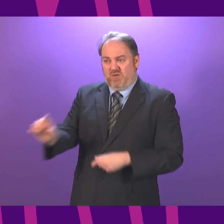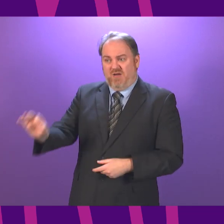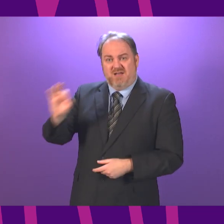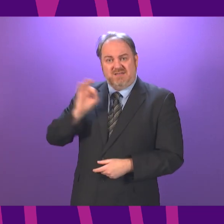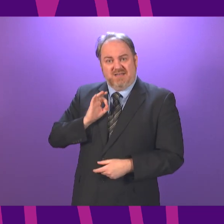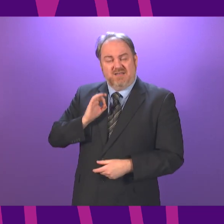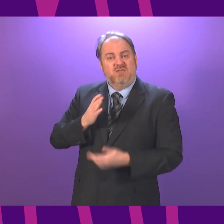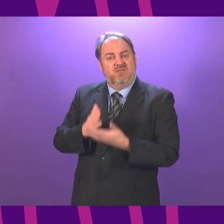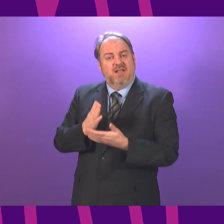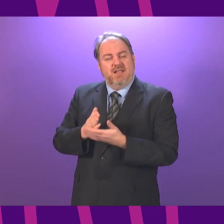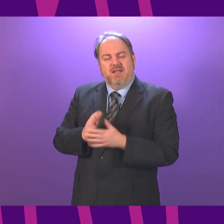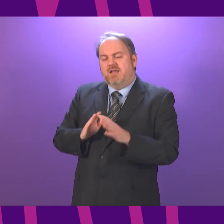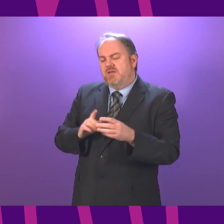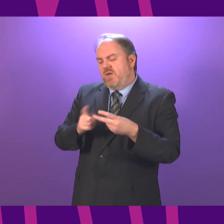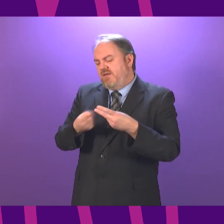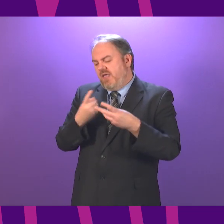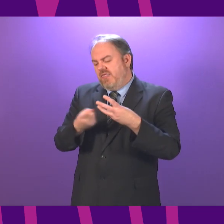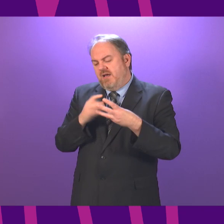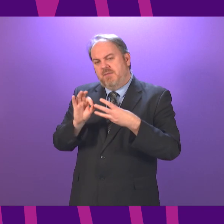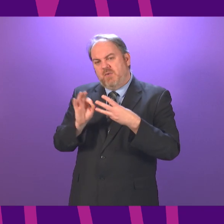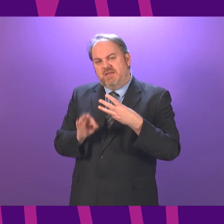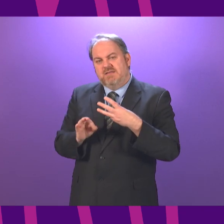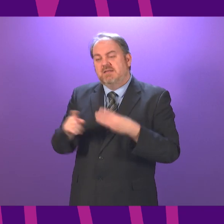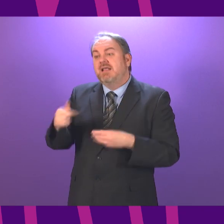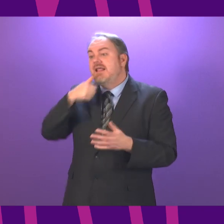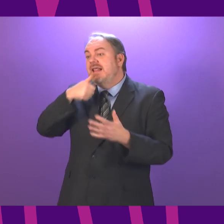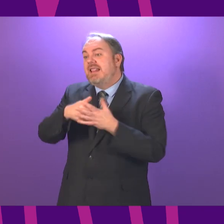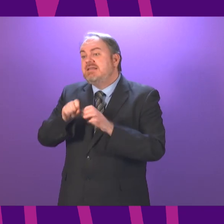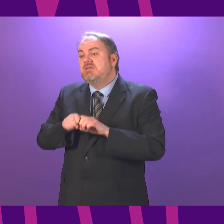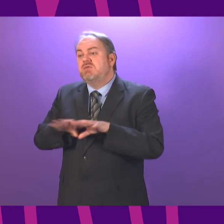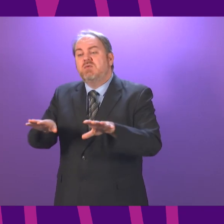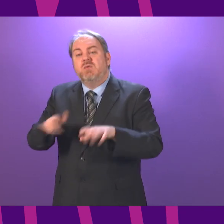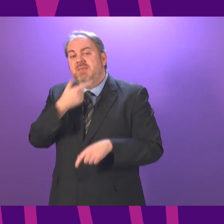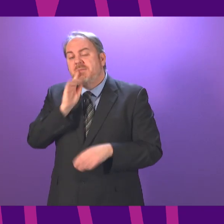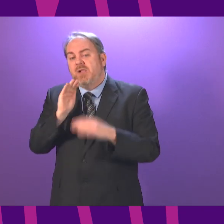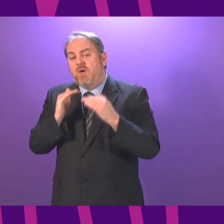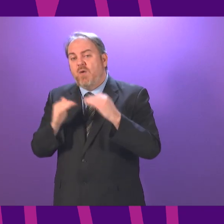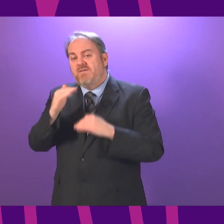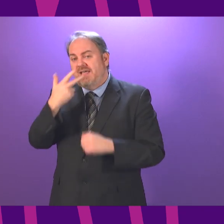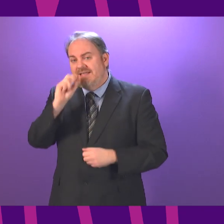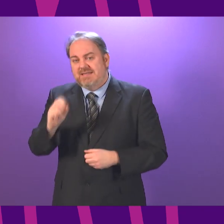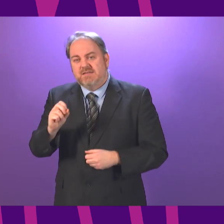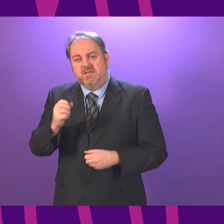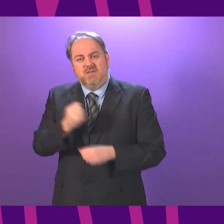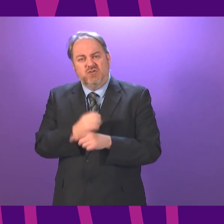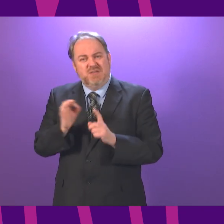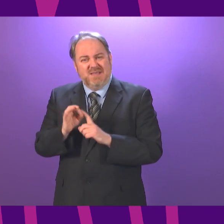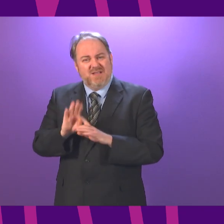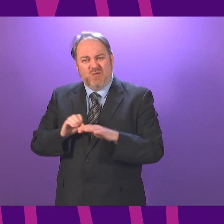Let me answer some of her other points. Many GP practices are not sending letters to over-80s—they